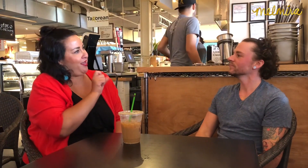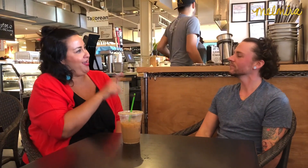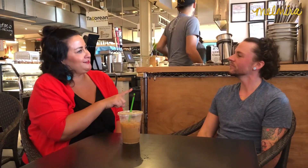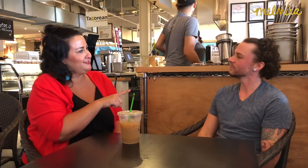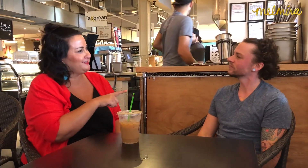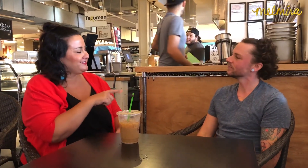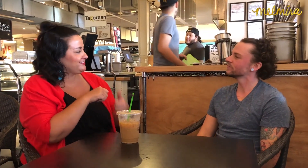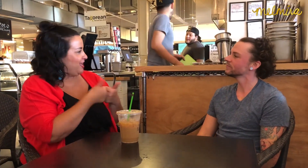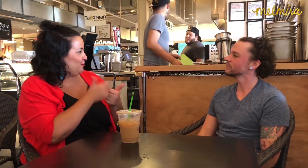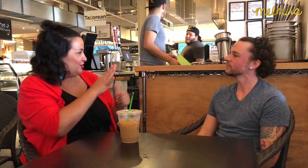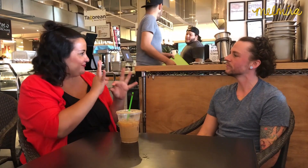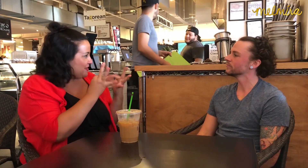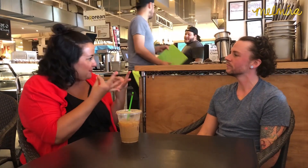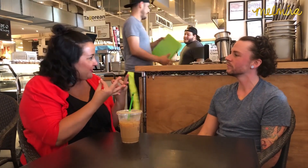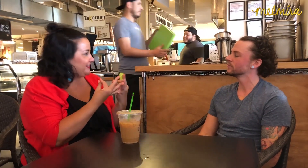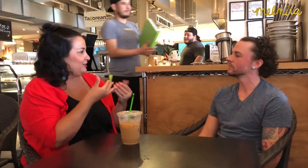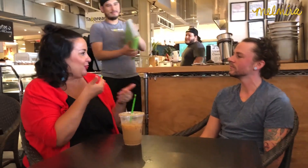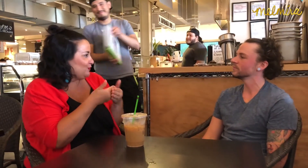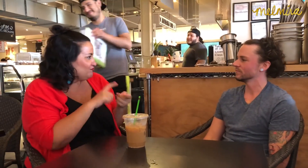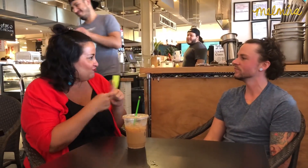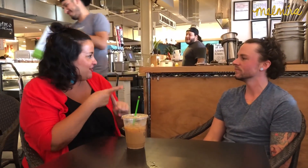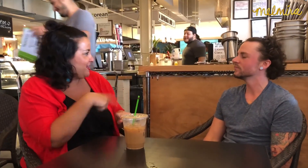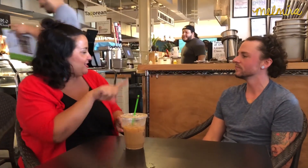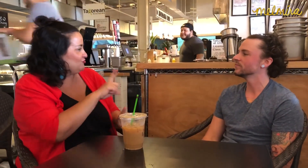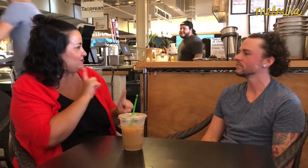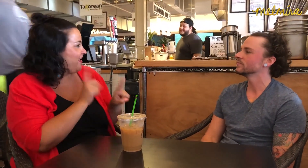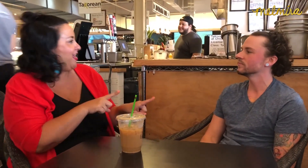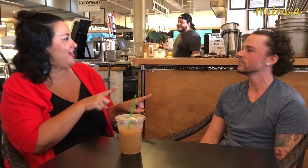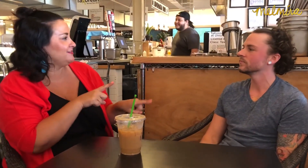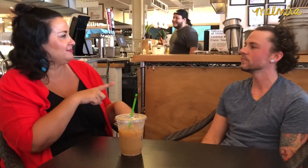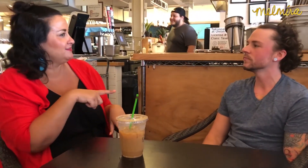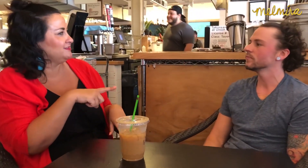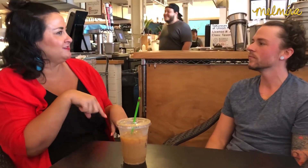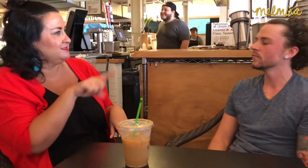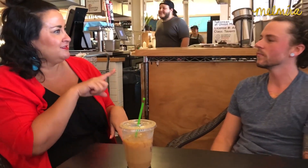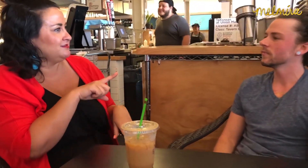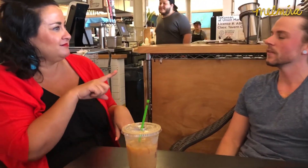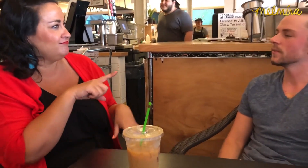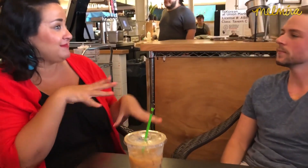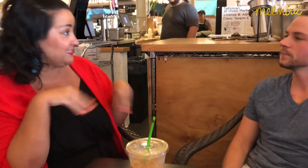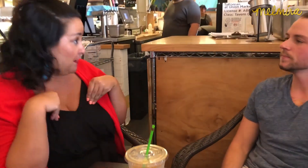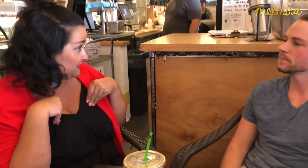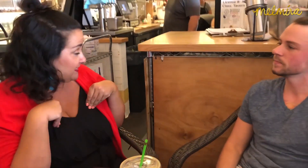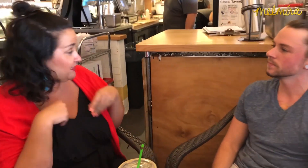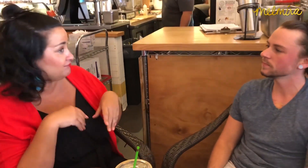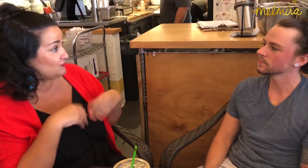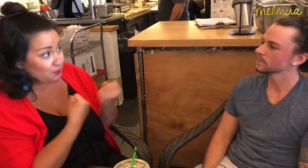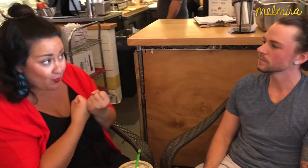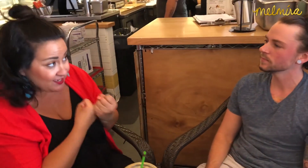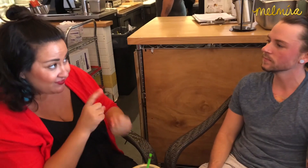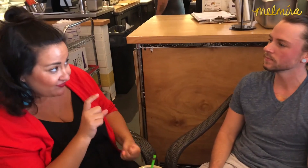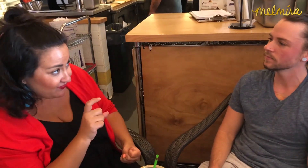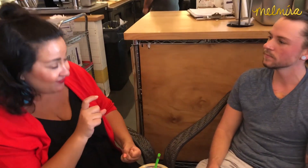I have to ask...how did your family and close friends react? Were they accepting? Supportive?